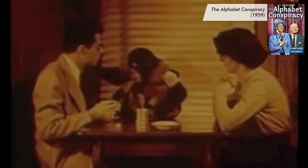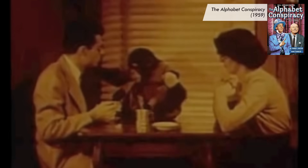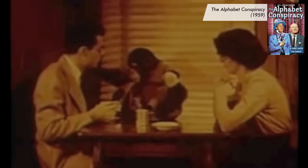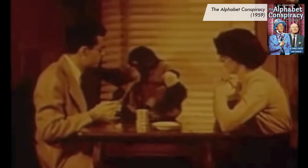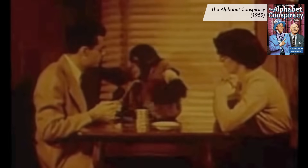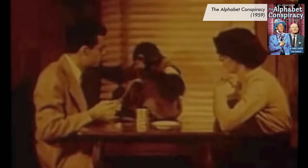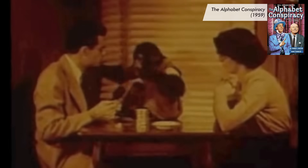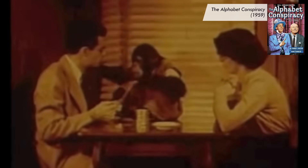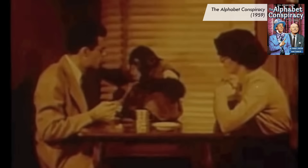[KEITH HAYES:] Now, who am I? [VICKY:] Papa. Papa.